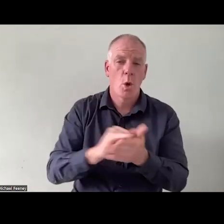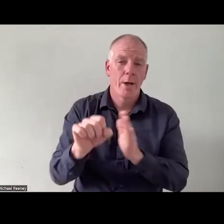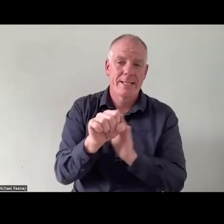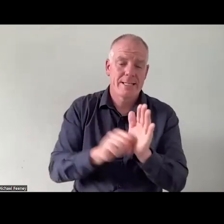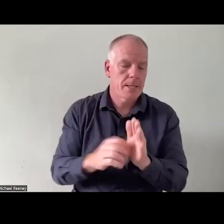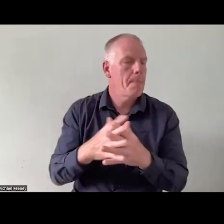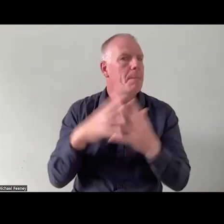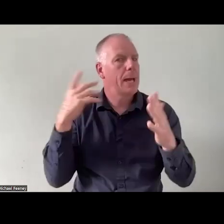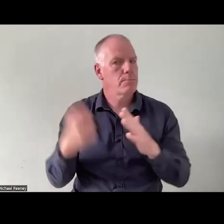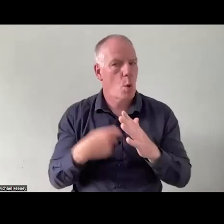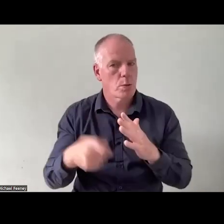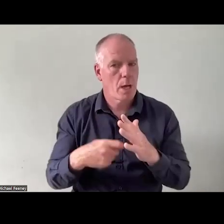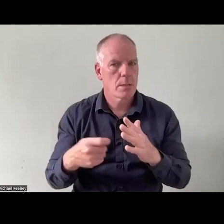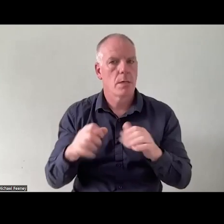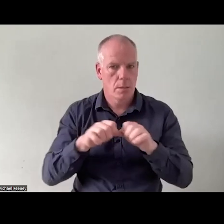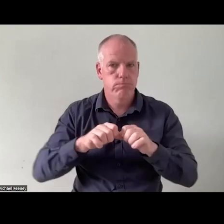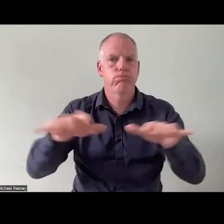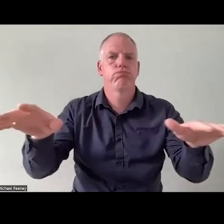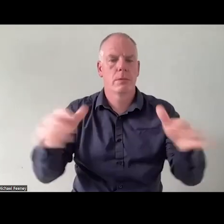but we are moving out into many, many other locations.